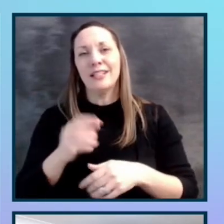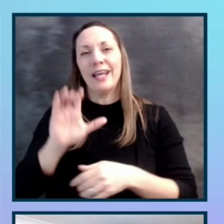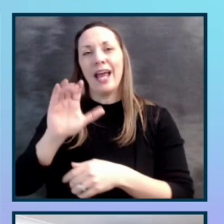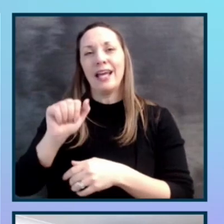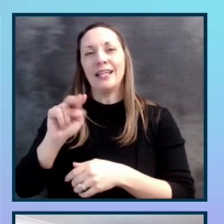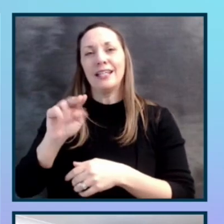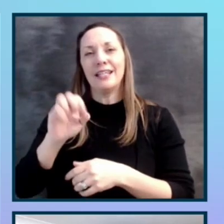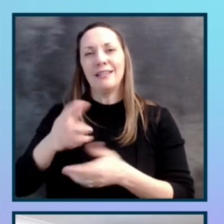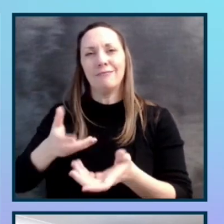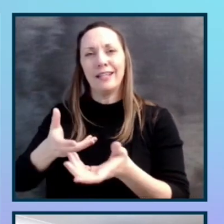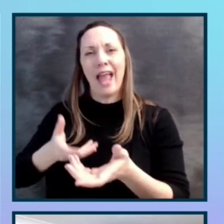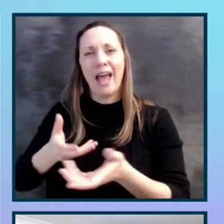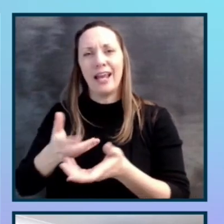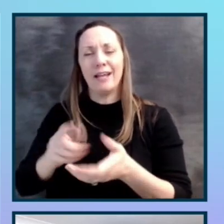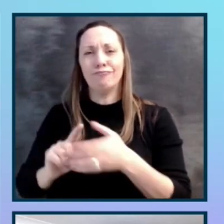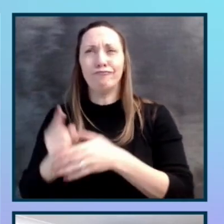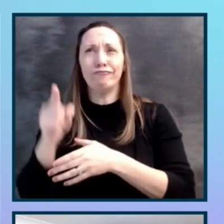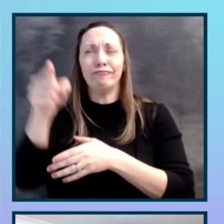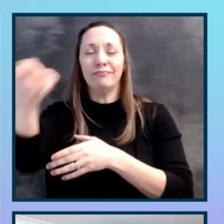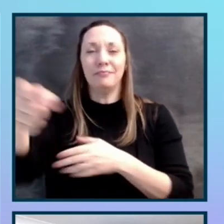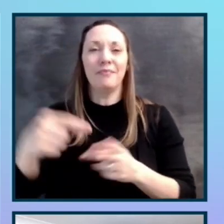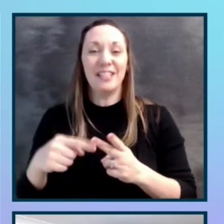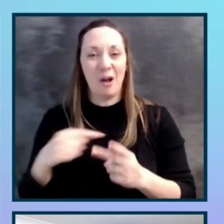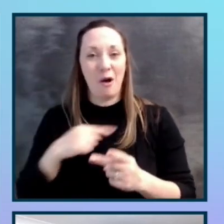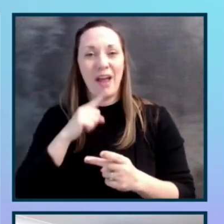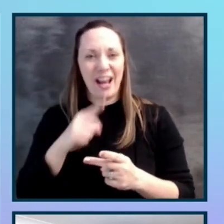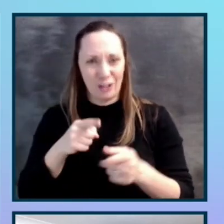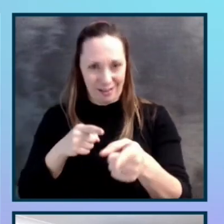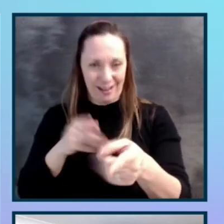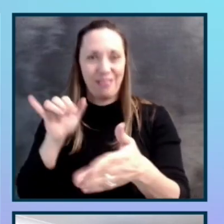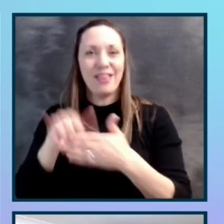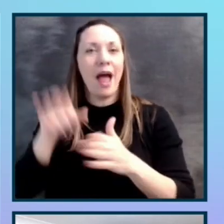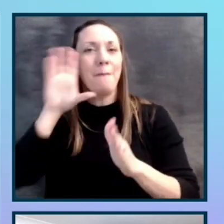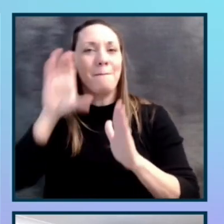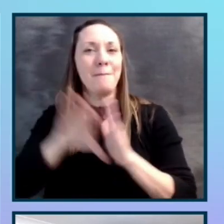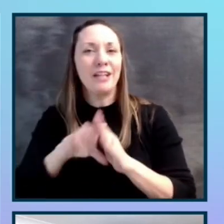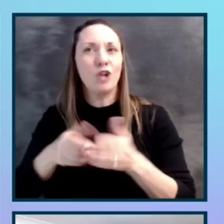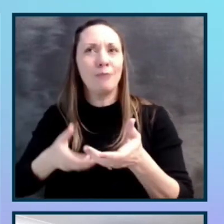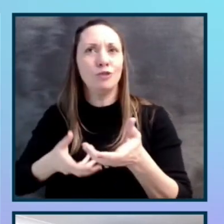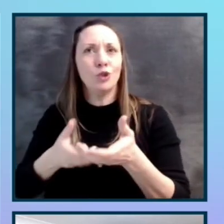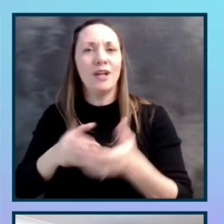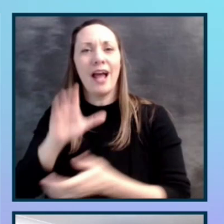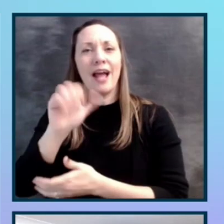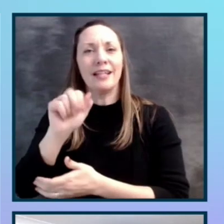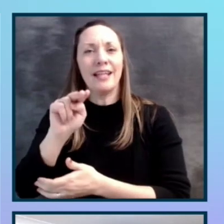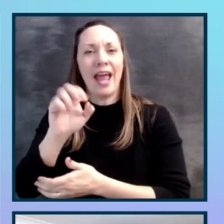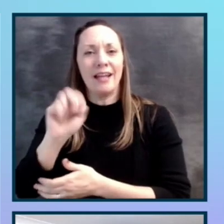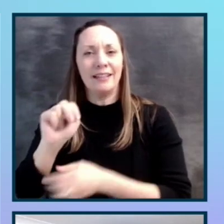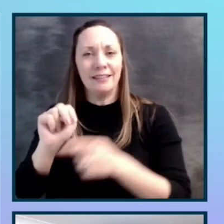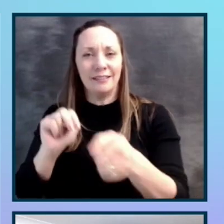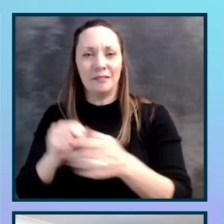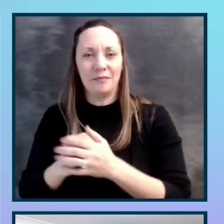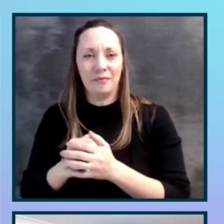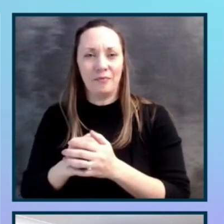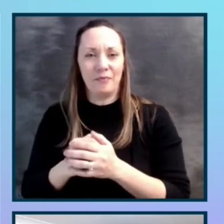So I'm actually shooting the cannon in this picture of all my pirate avatars rather and Meina is standing behind me spotting for me,